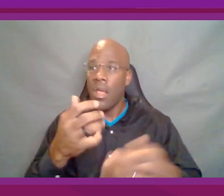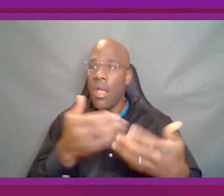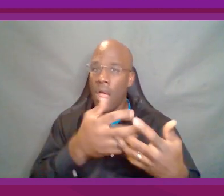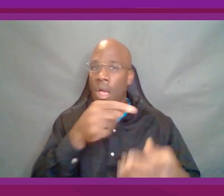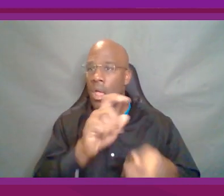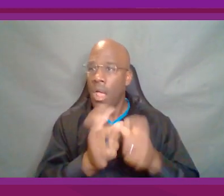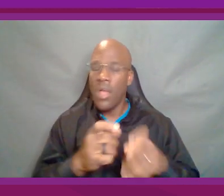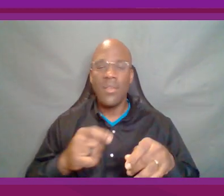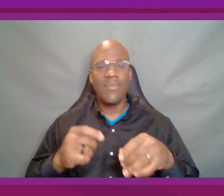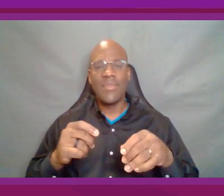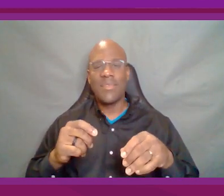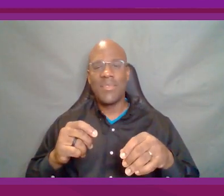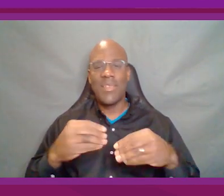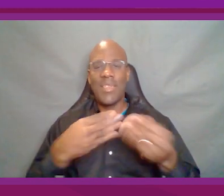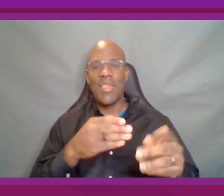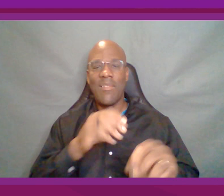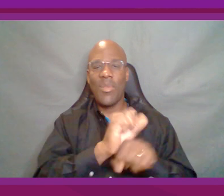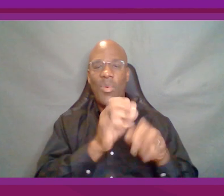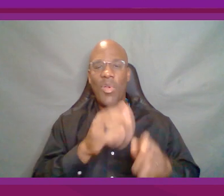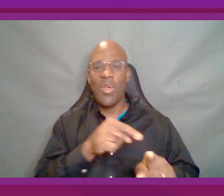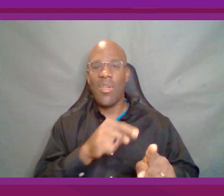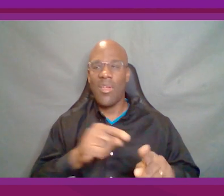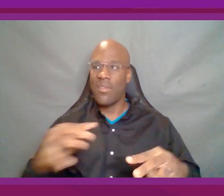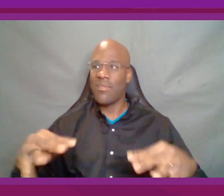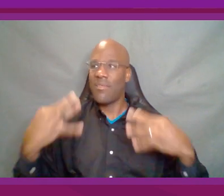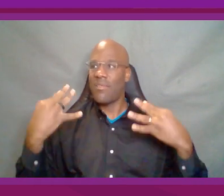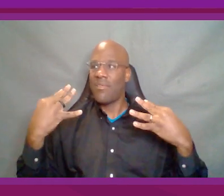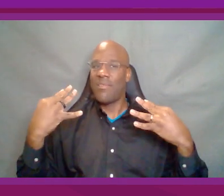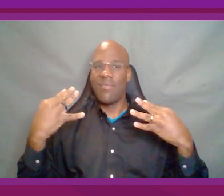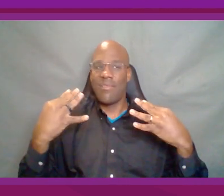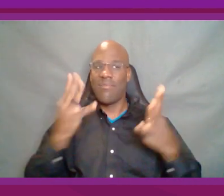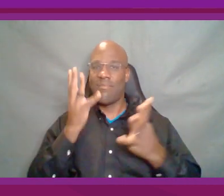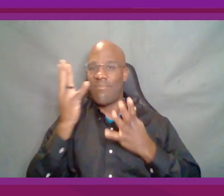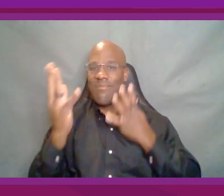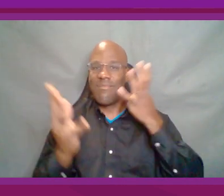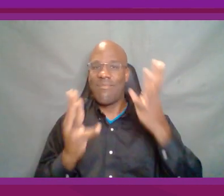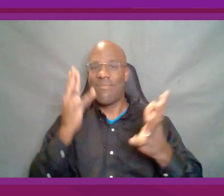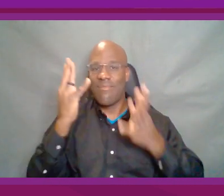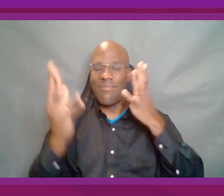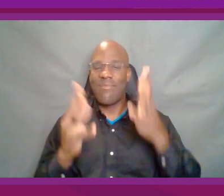stressors, it makes the employee feel like now they're being showcased and spotlighted which